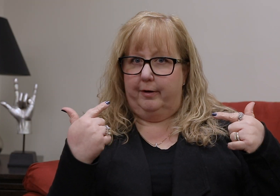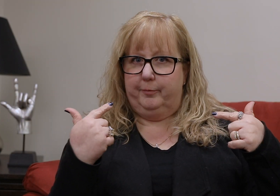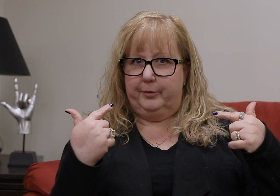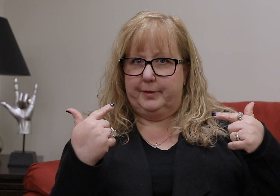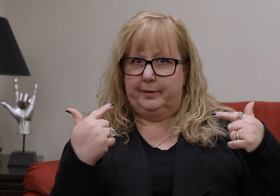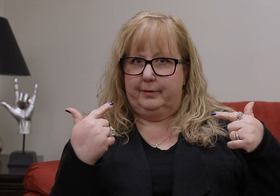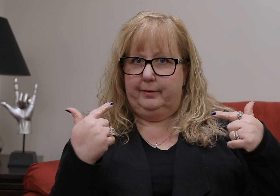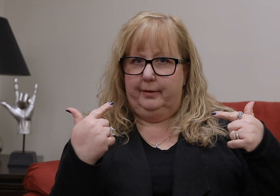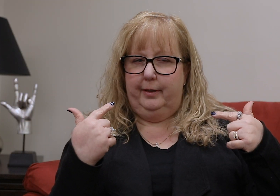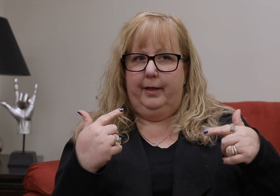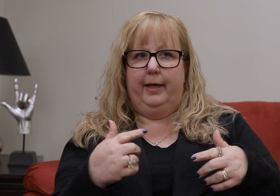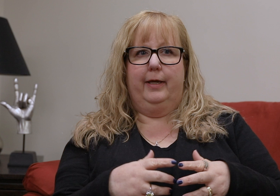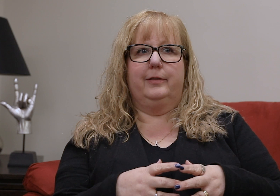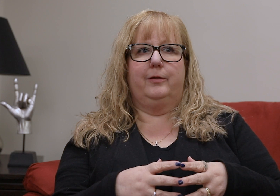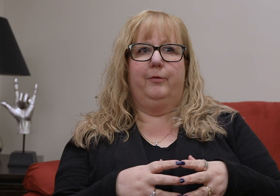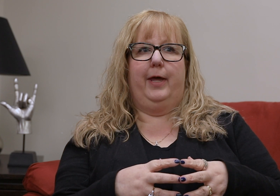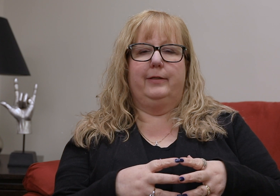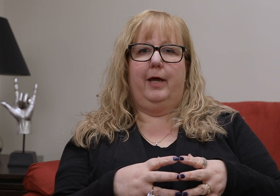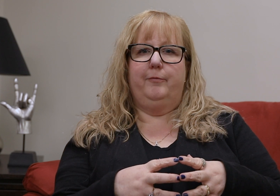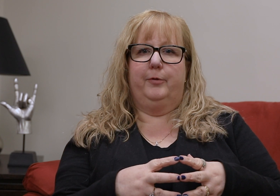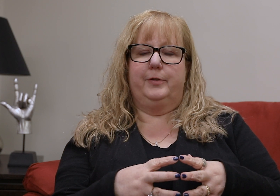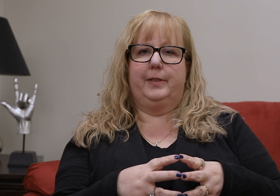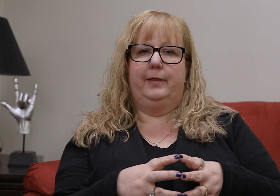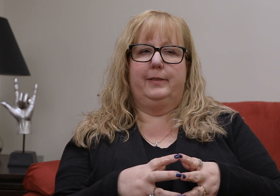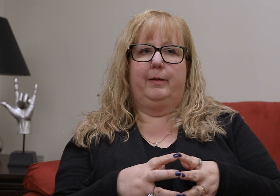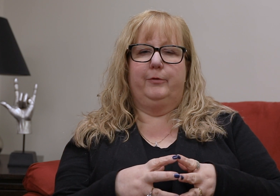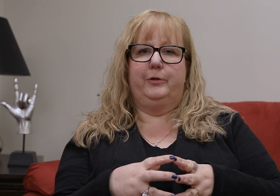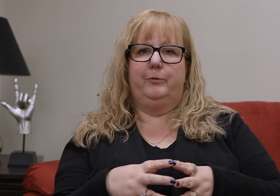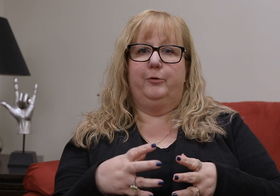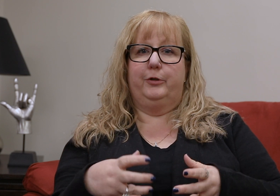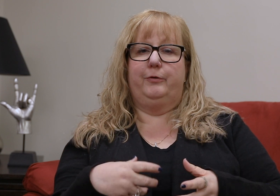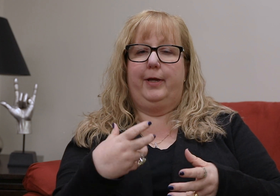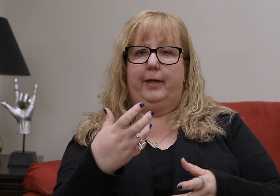And so that Deaf person is able to portray the information